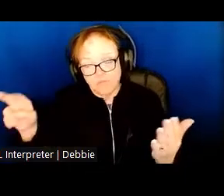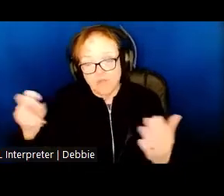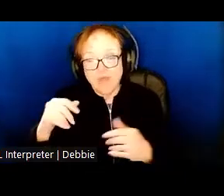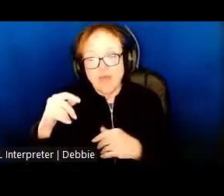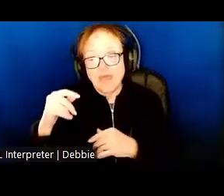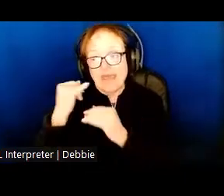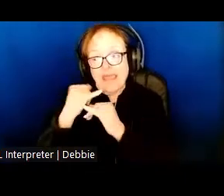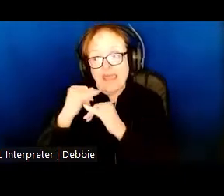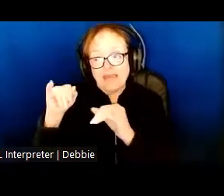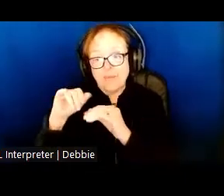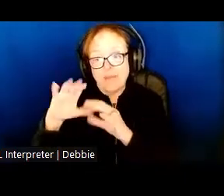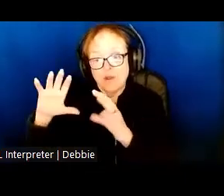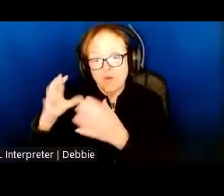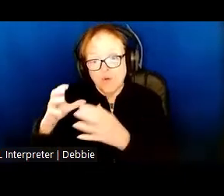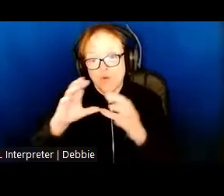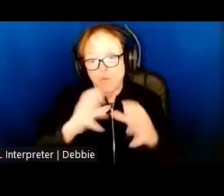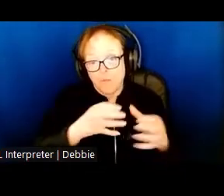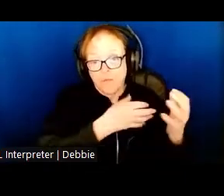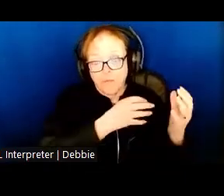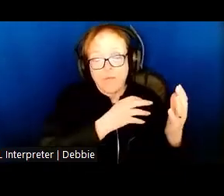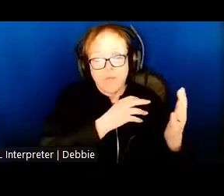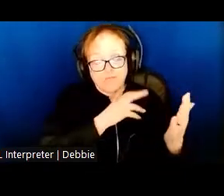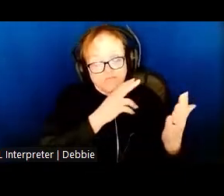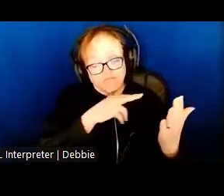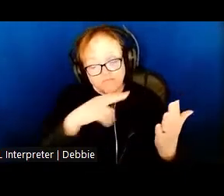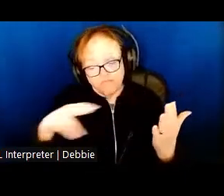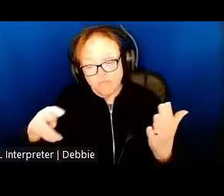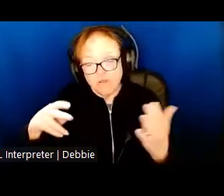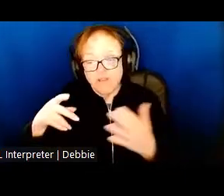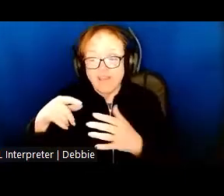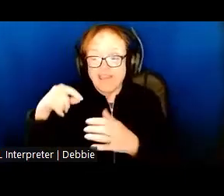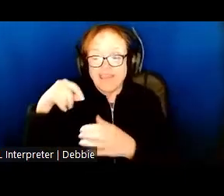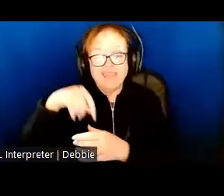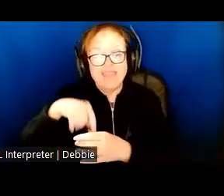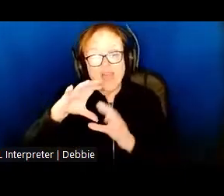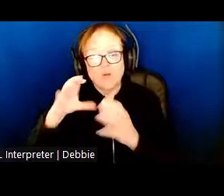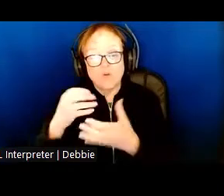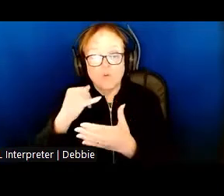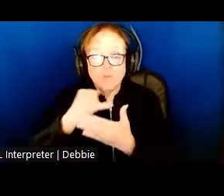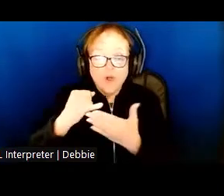of peer evaluators composed of artists and arts professionals with expertise in the specific